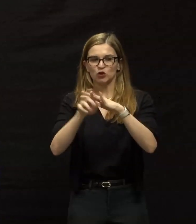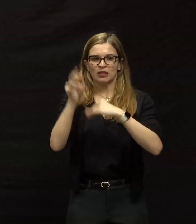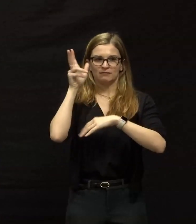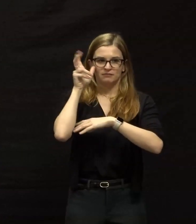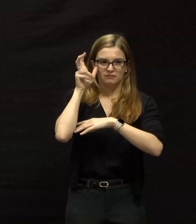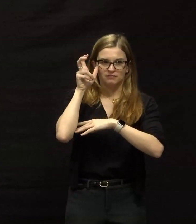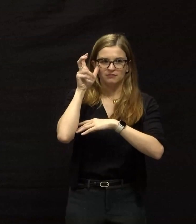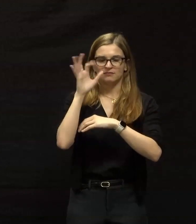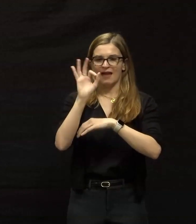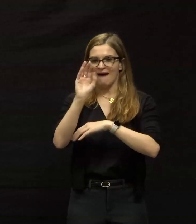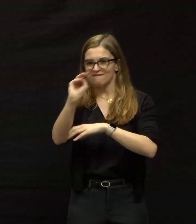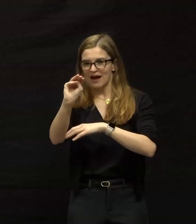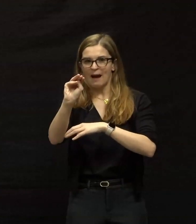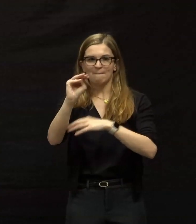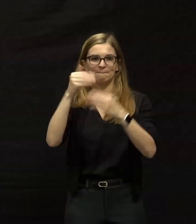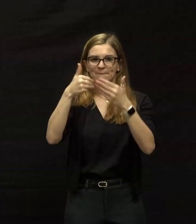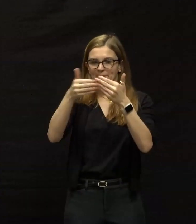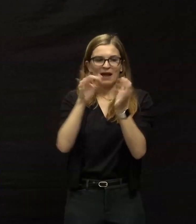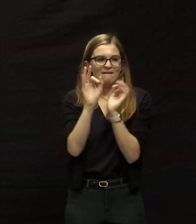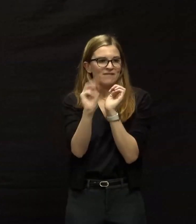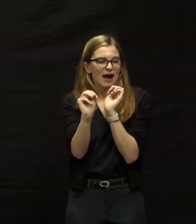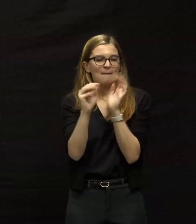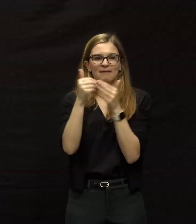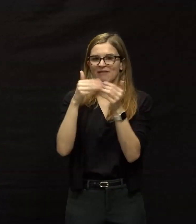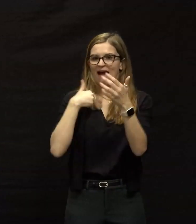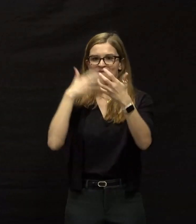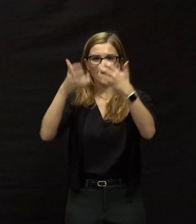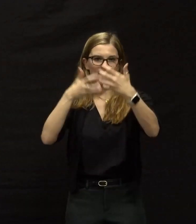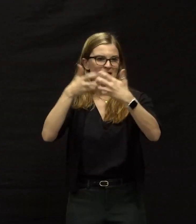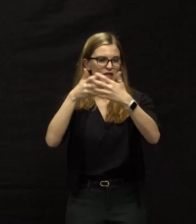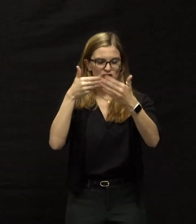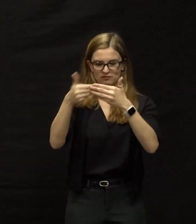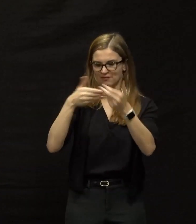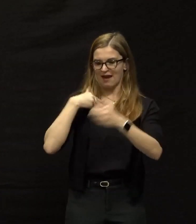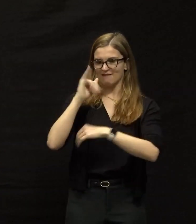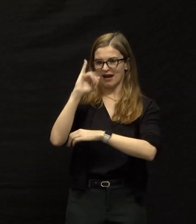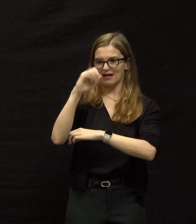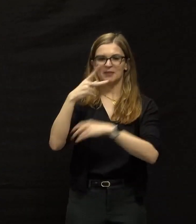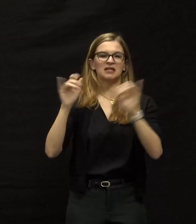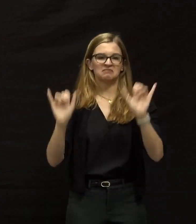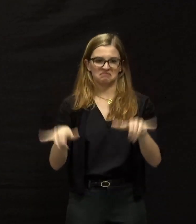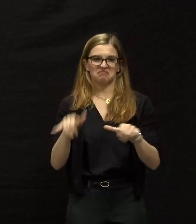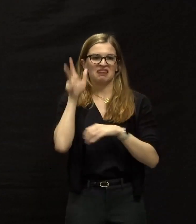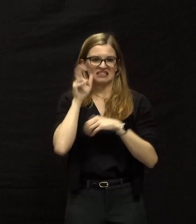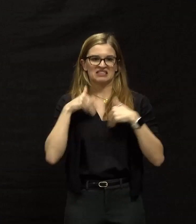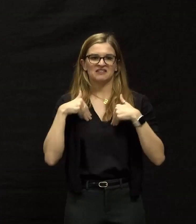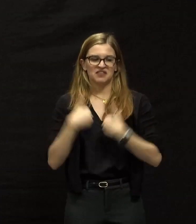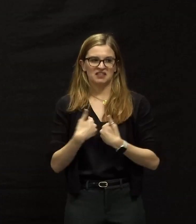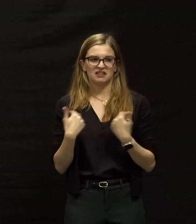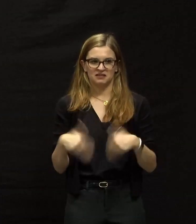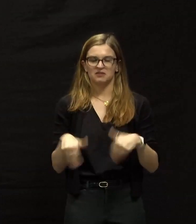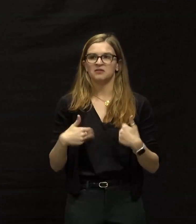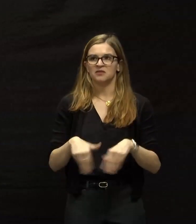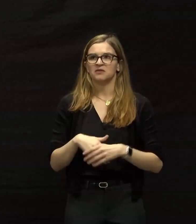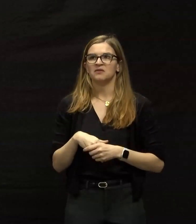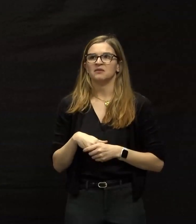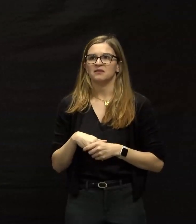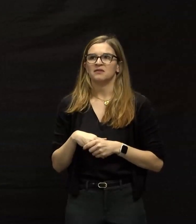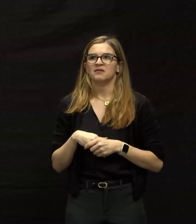that come up and that is listening fatigue. Whether they have a hearing aid, an FM device, or having to adapt, whatever, this listening fatigue is